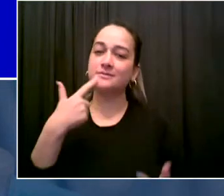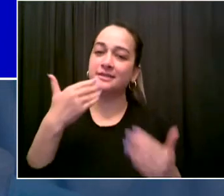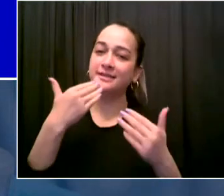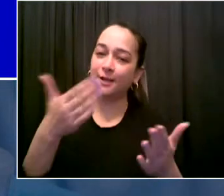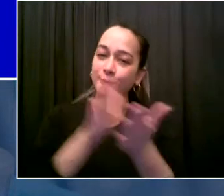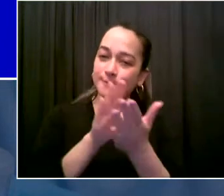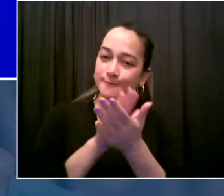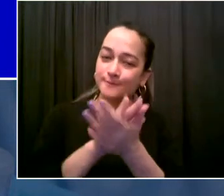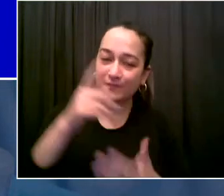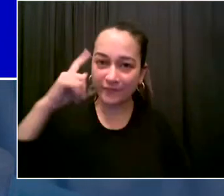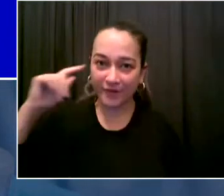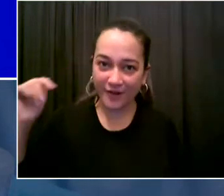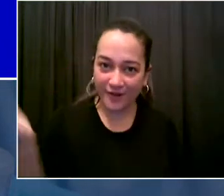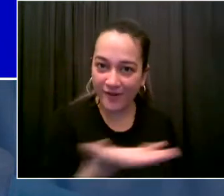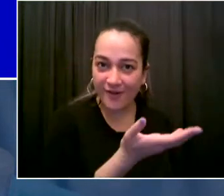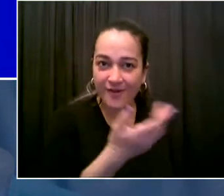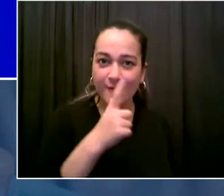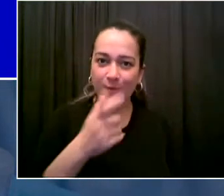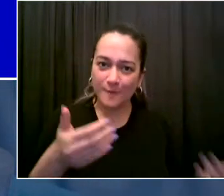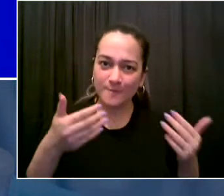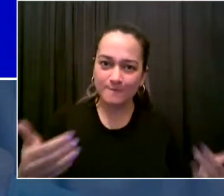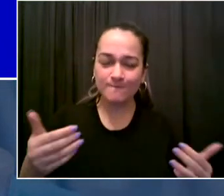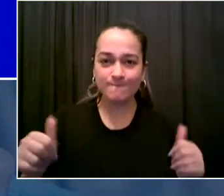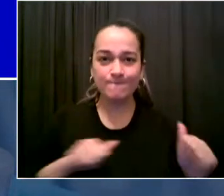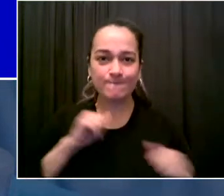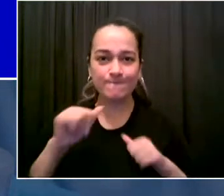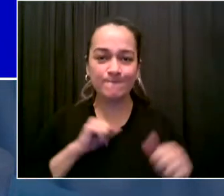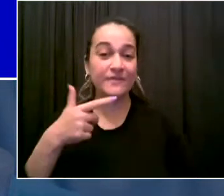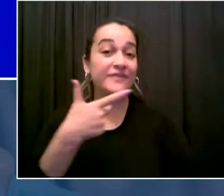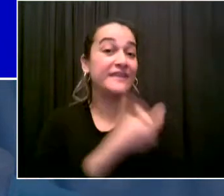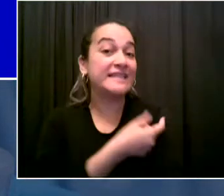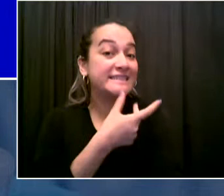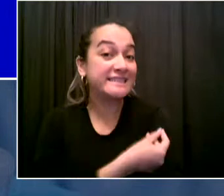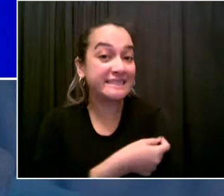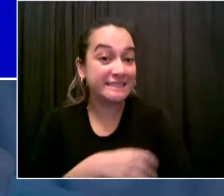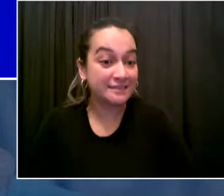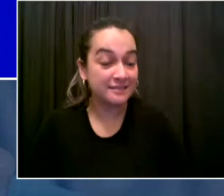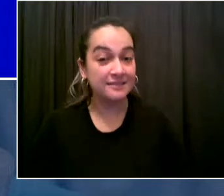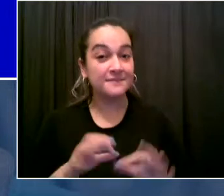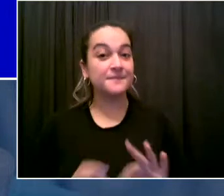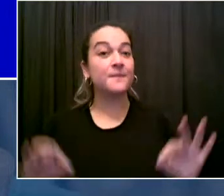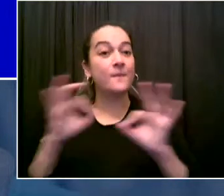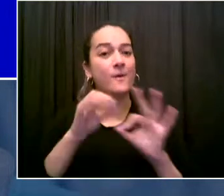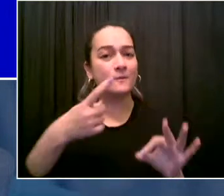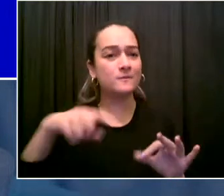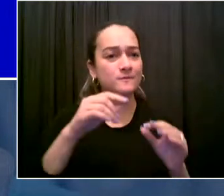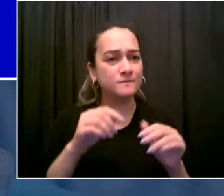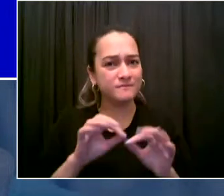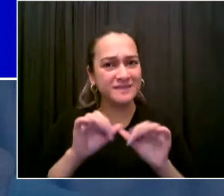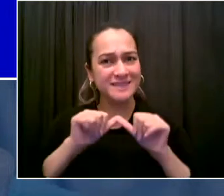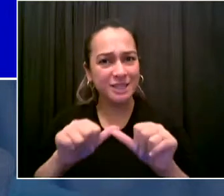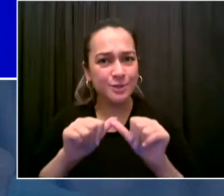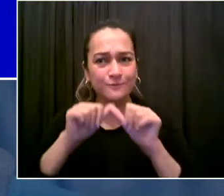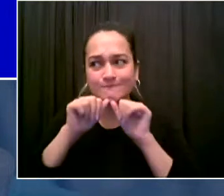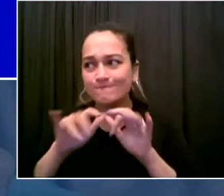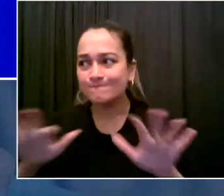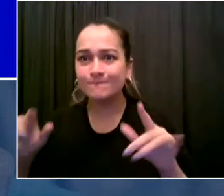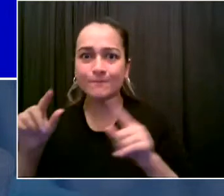I KEEP HEARING REPORTS FROM THE GOOD PEOPLE OUT